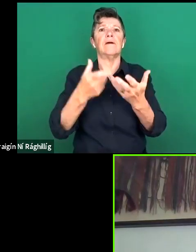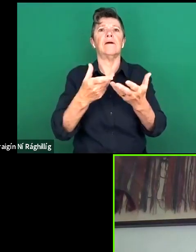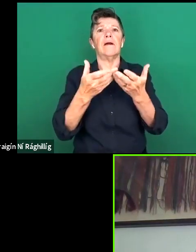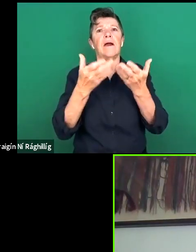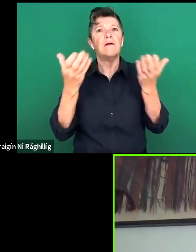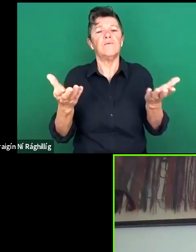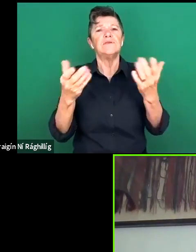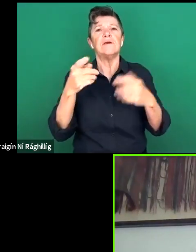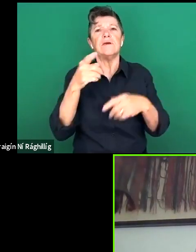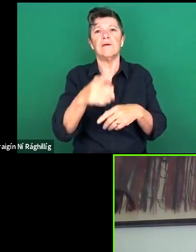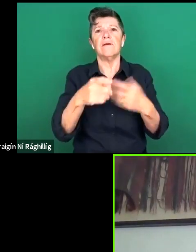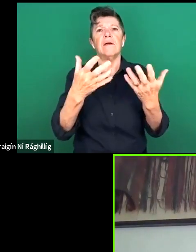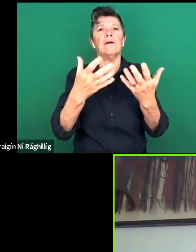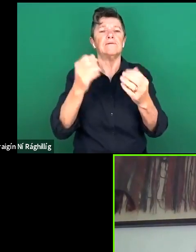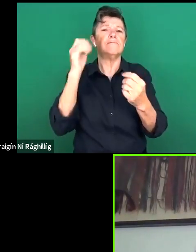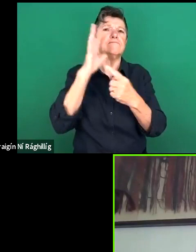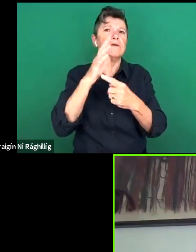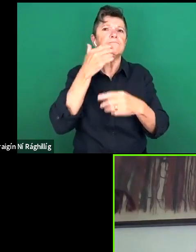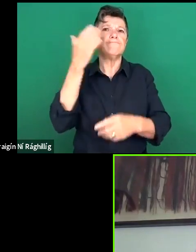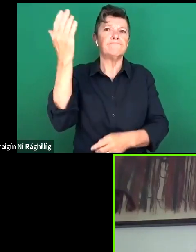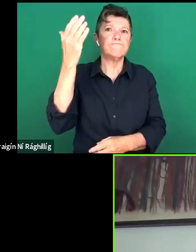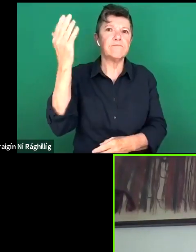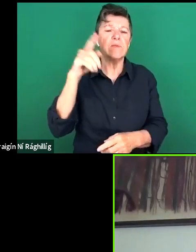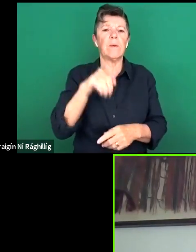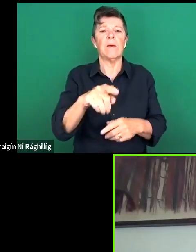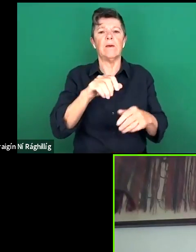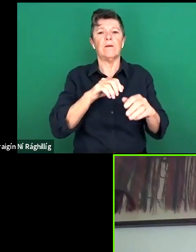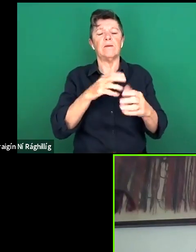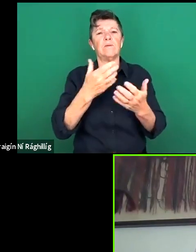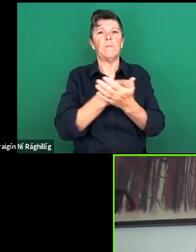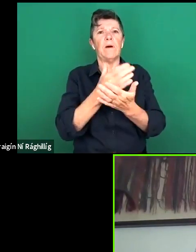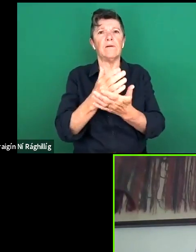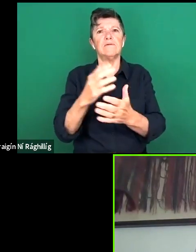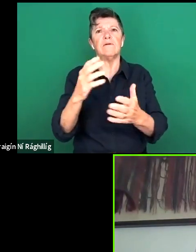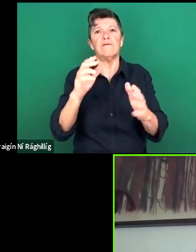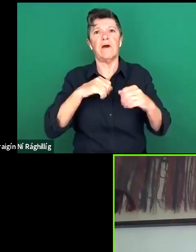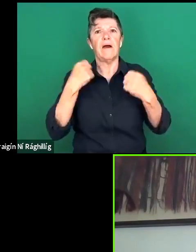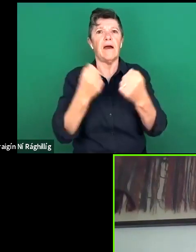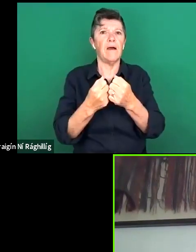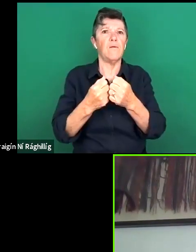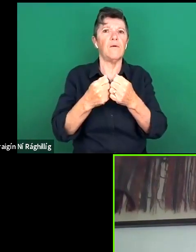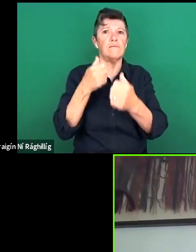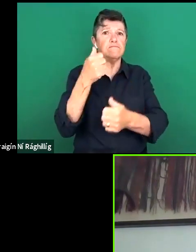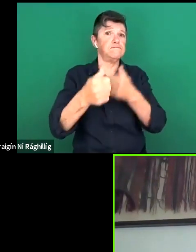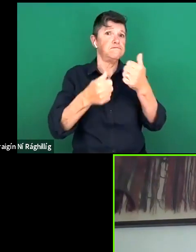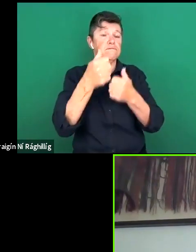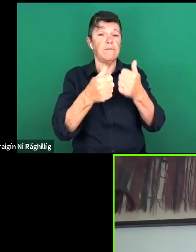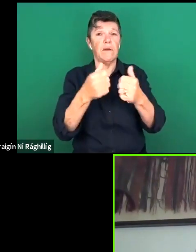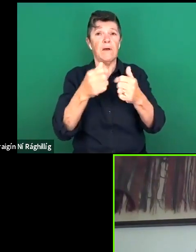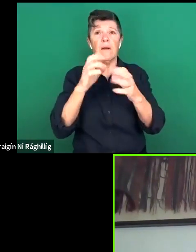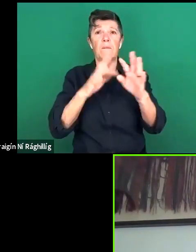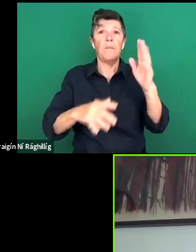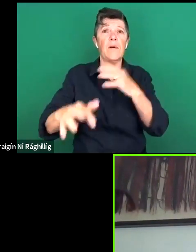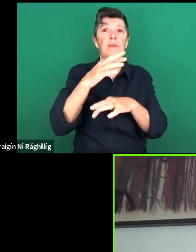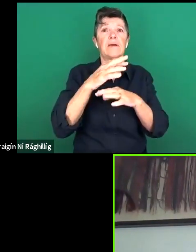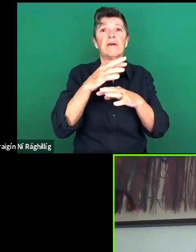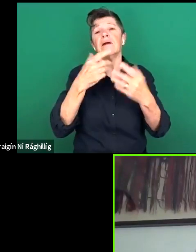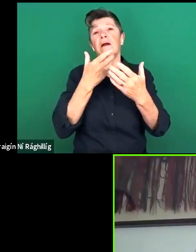Evening everyone and welcome to the LSE for this on-line event for a reparatory social